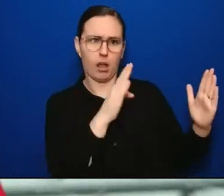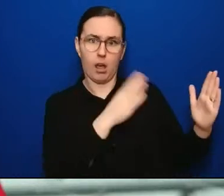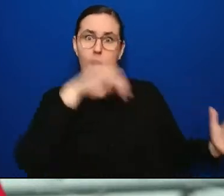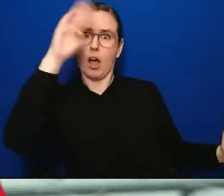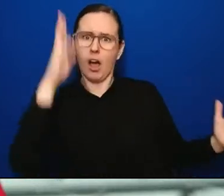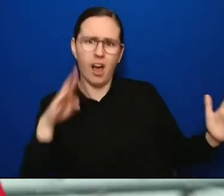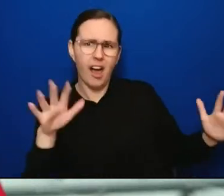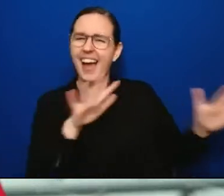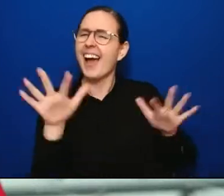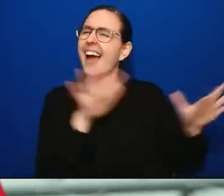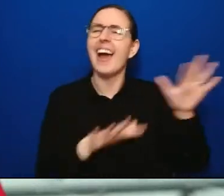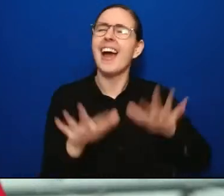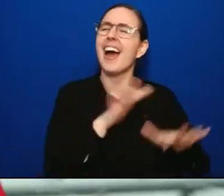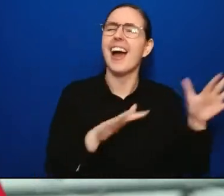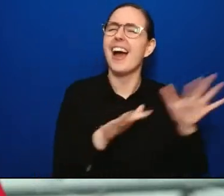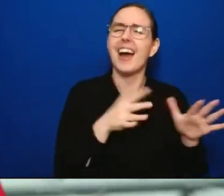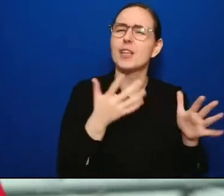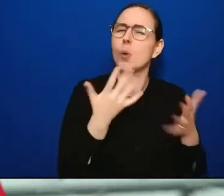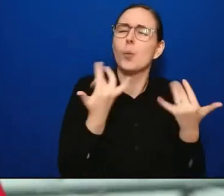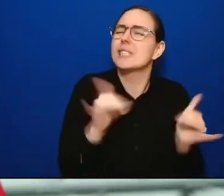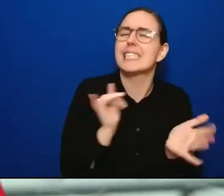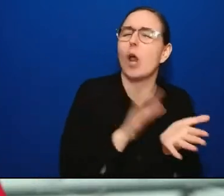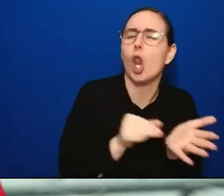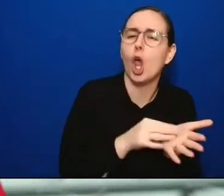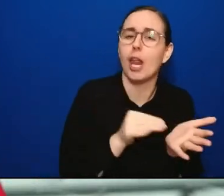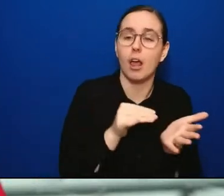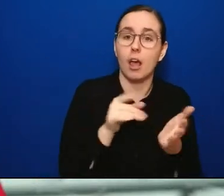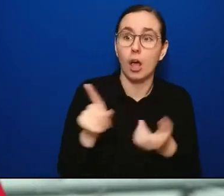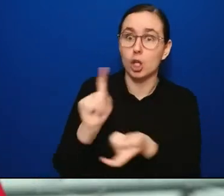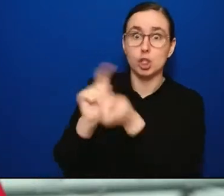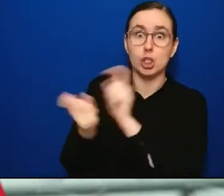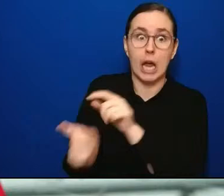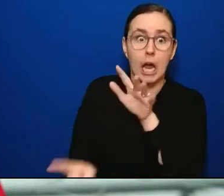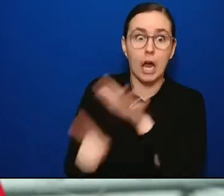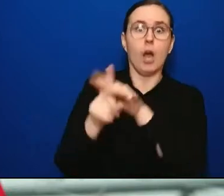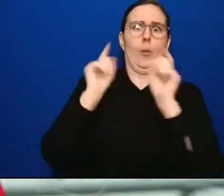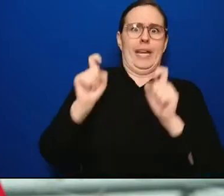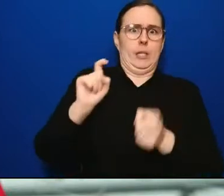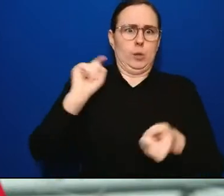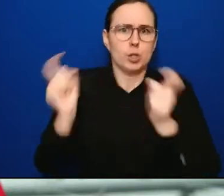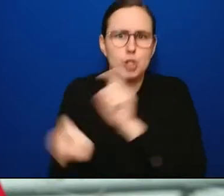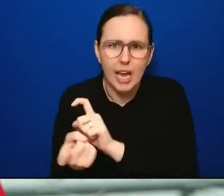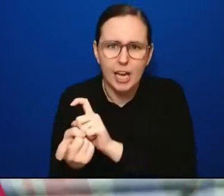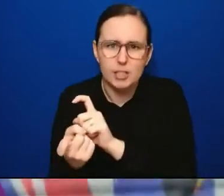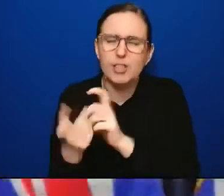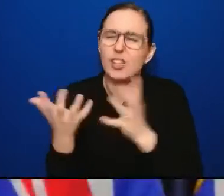inevitably going to be changes and surprises that we will need